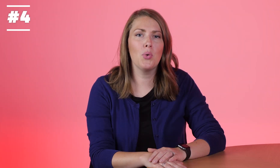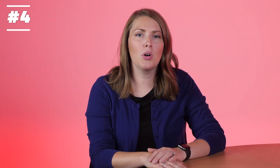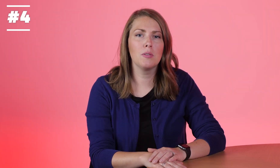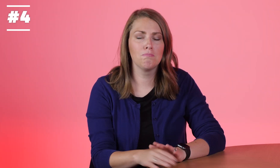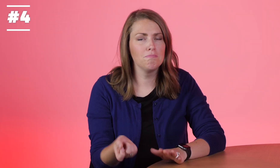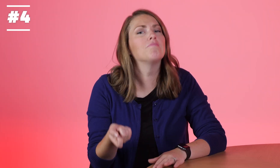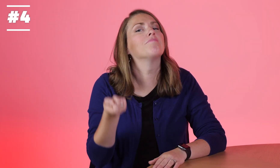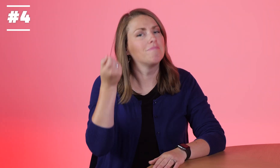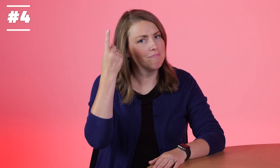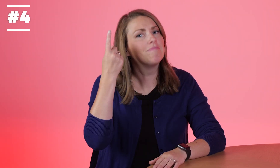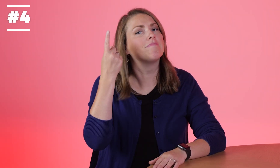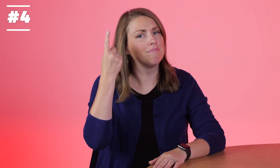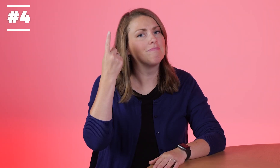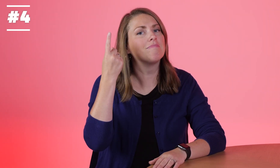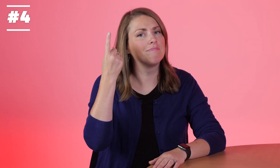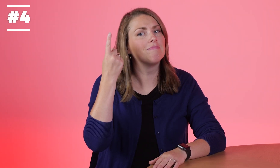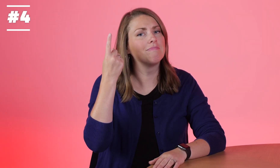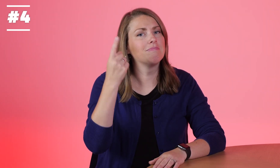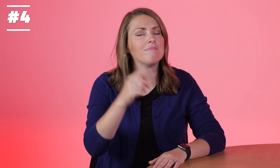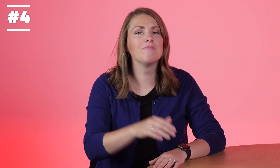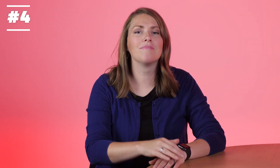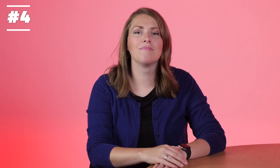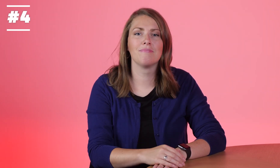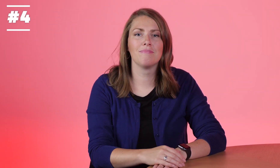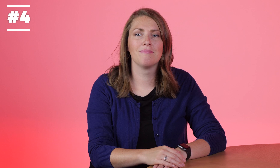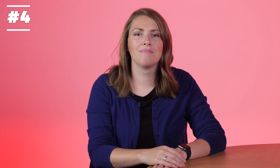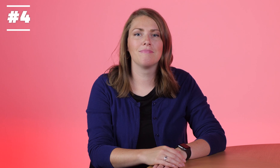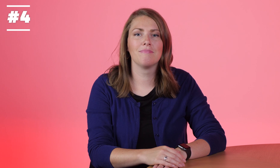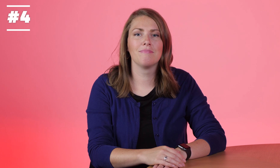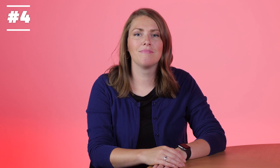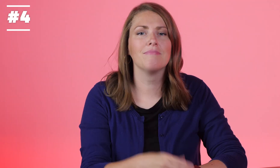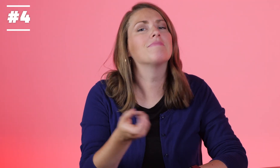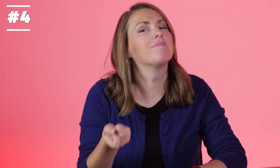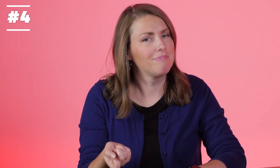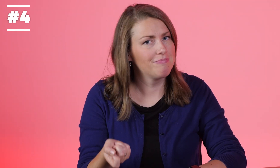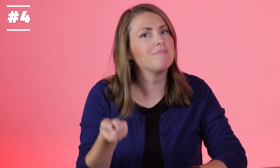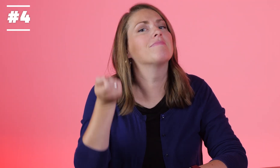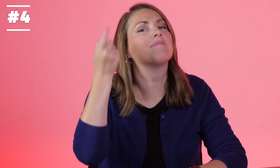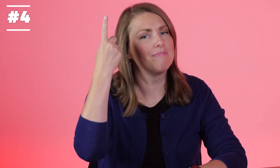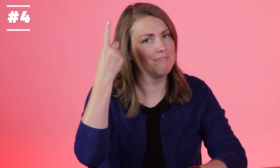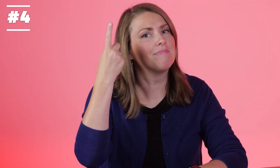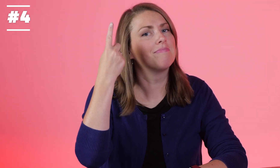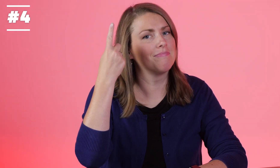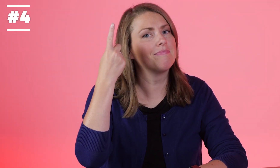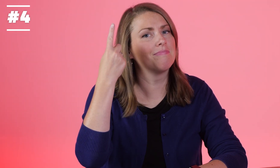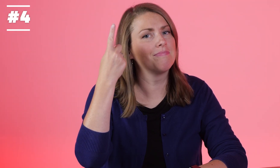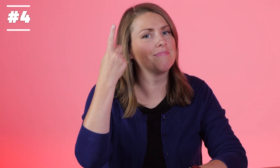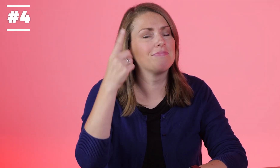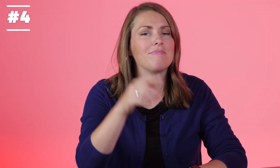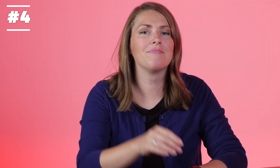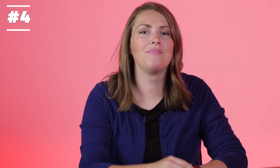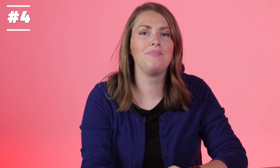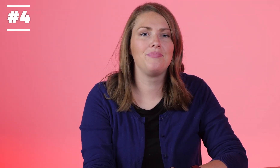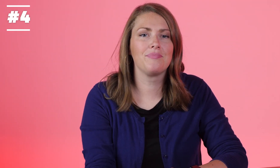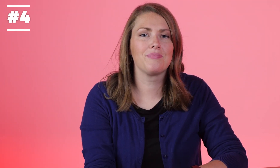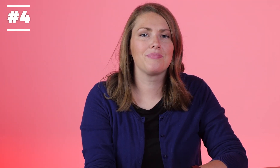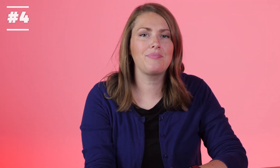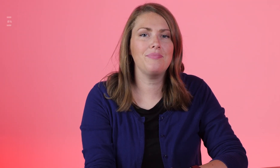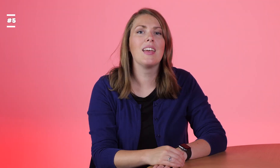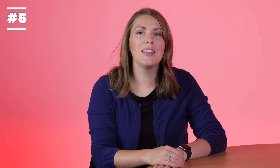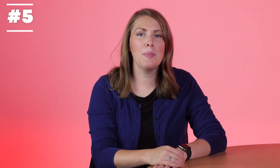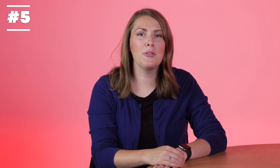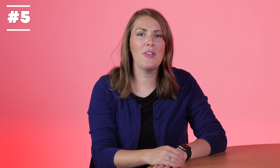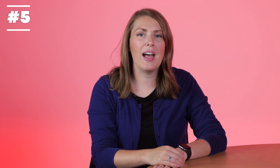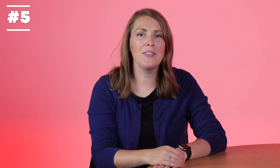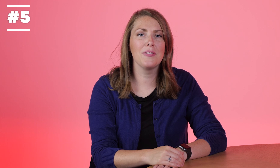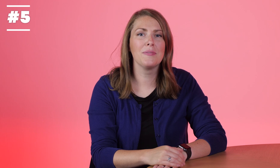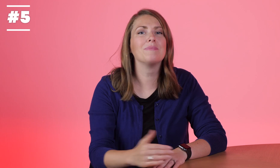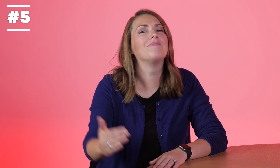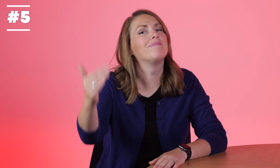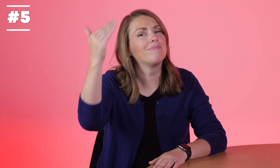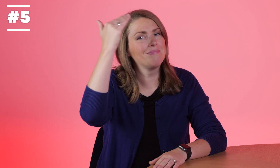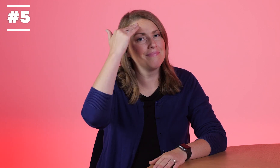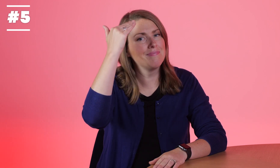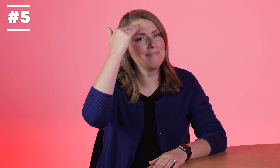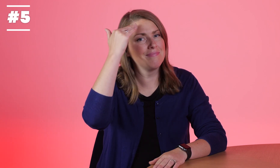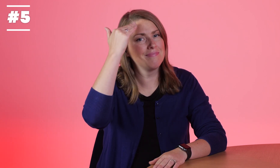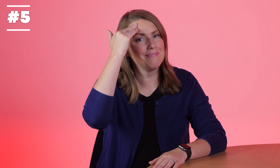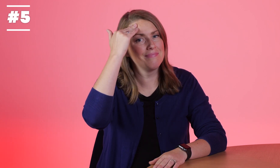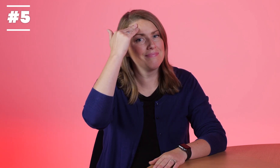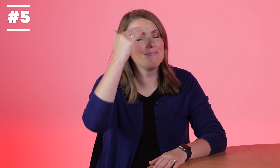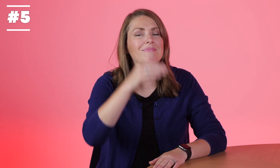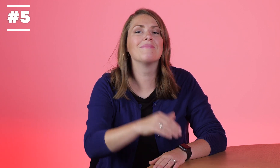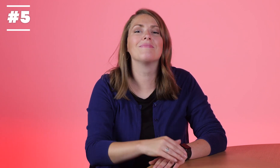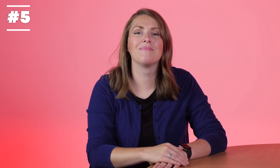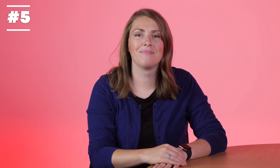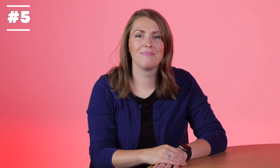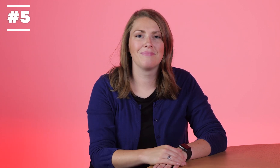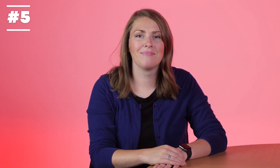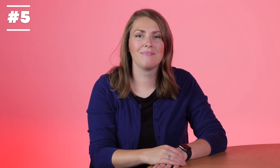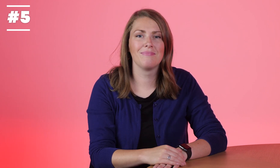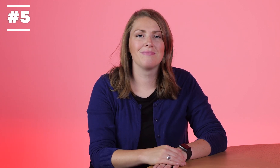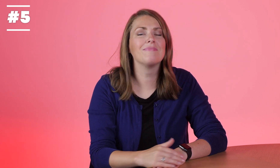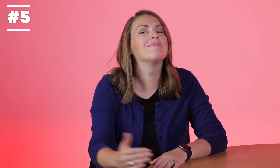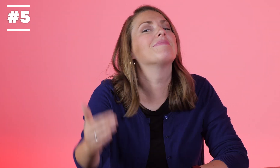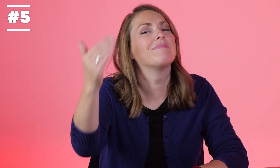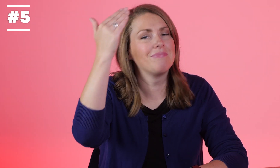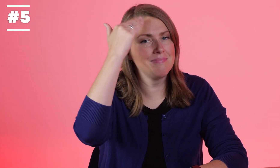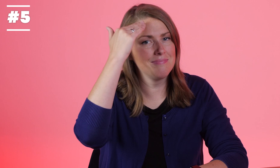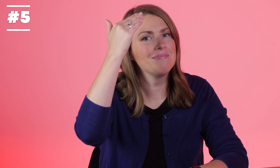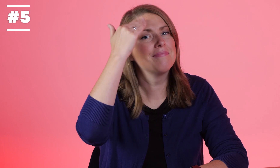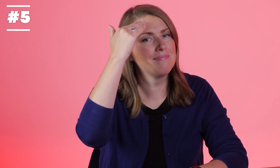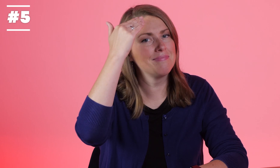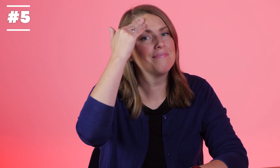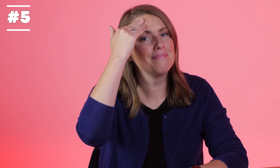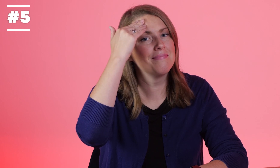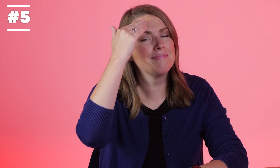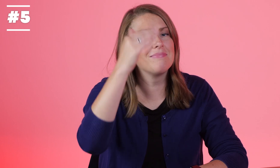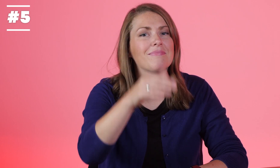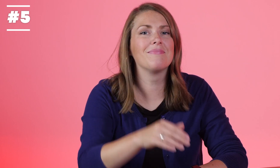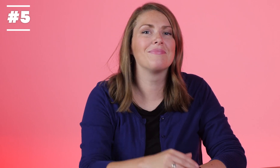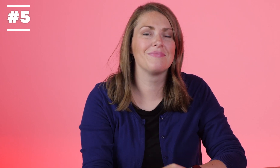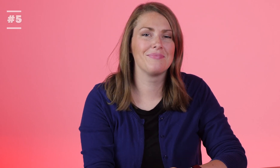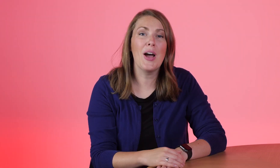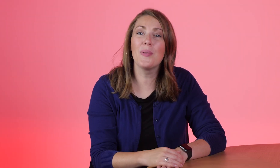number four number five